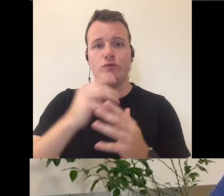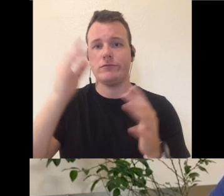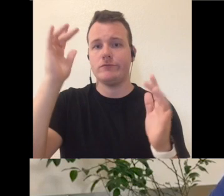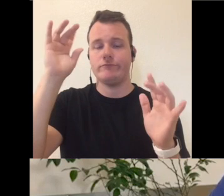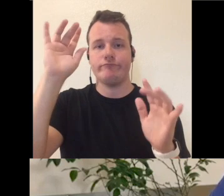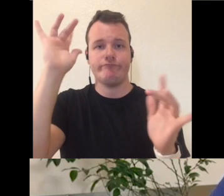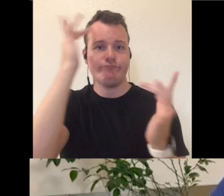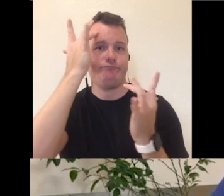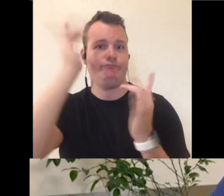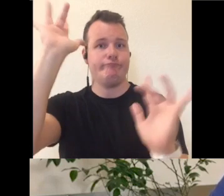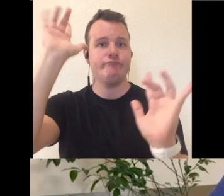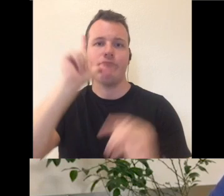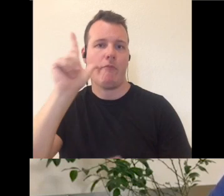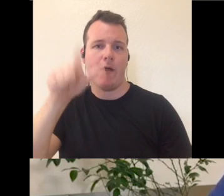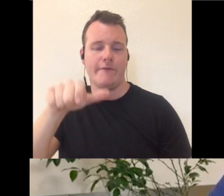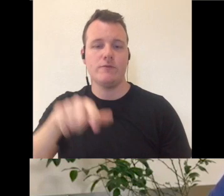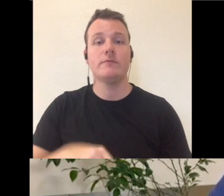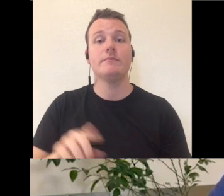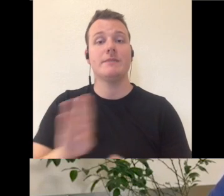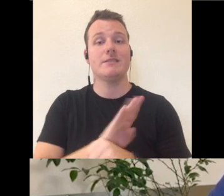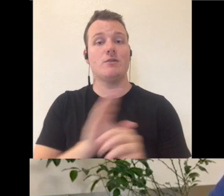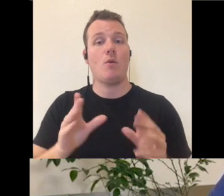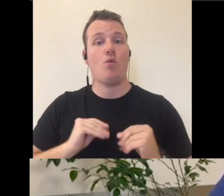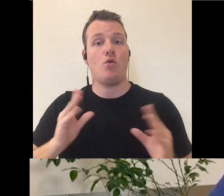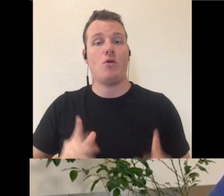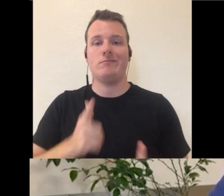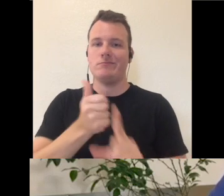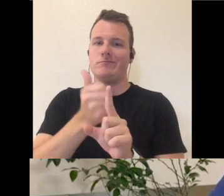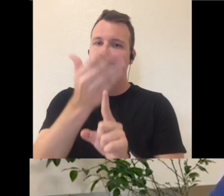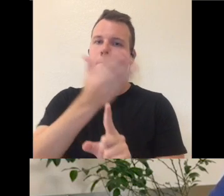the business owner, you are best positioned to go through the financial